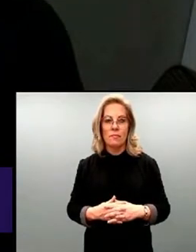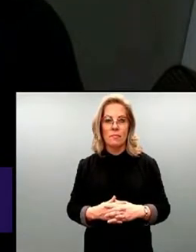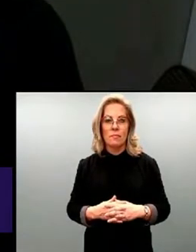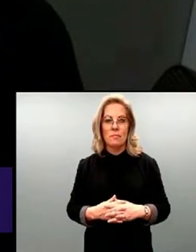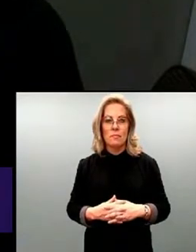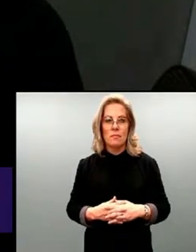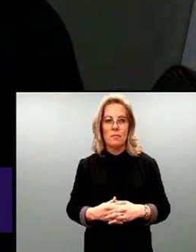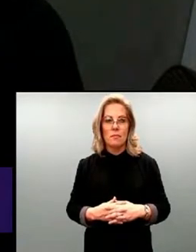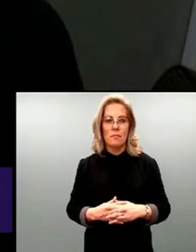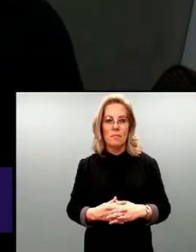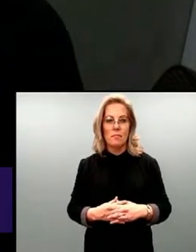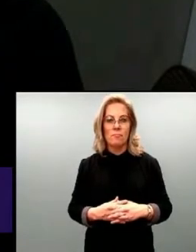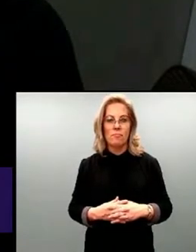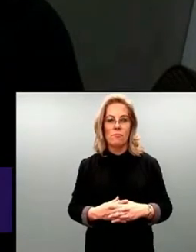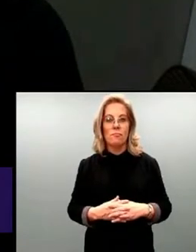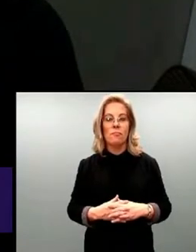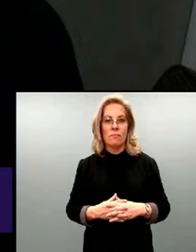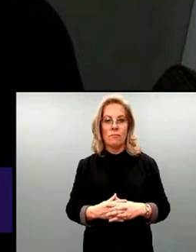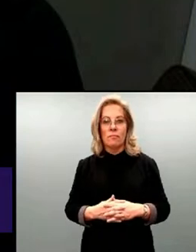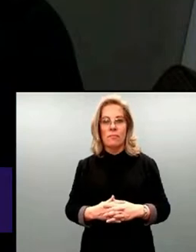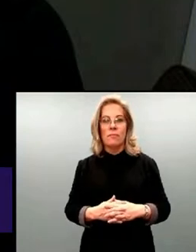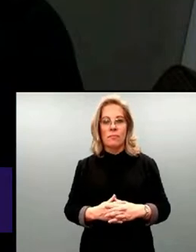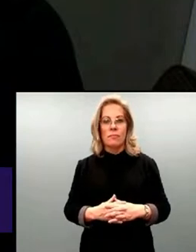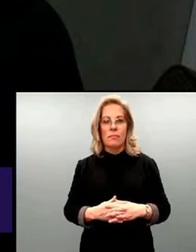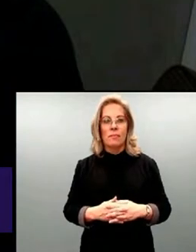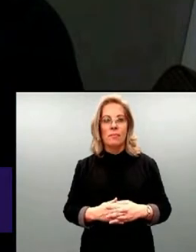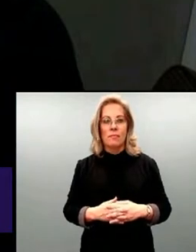understand it. They will ignore it.